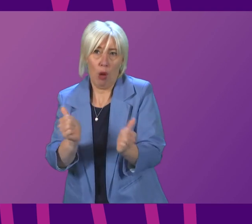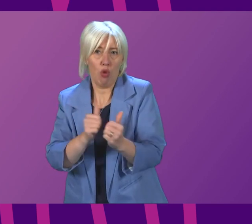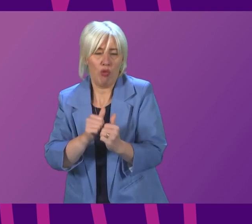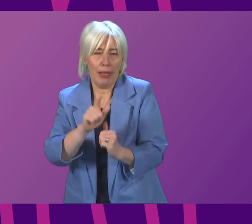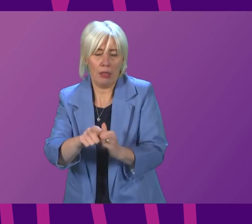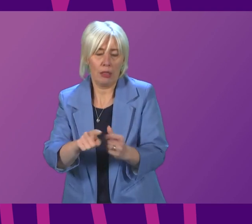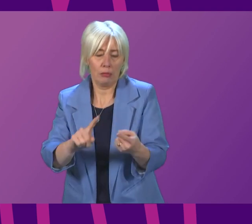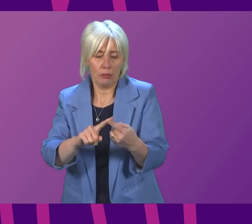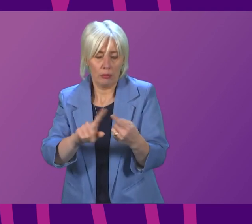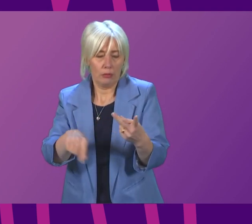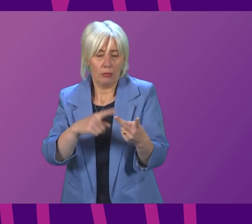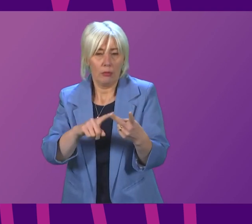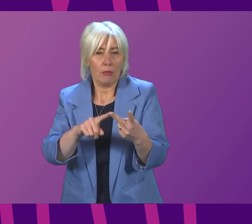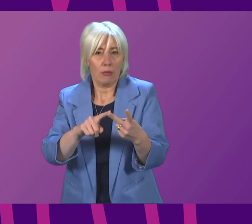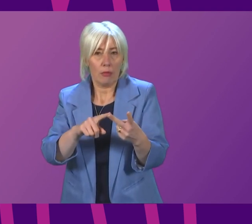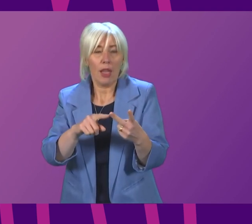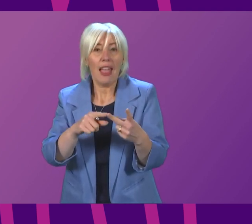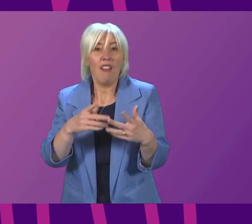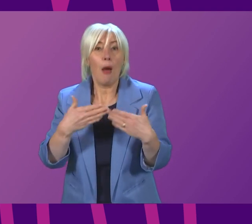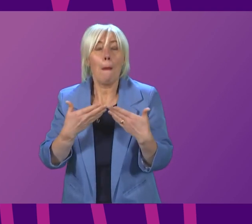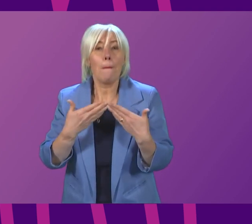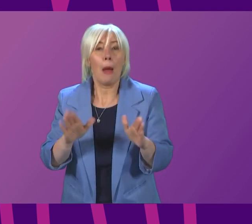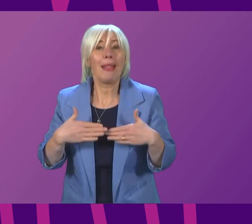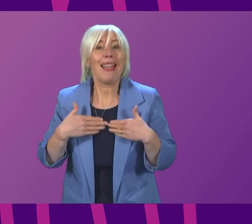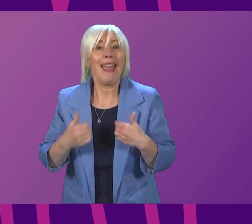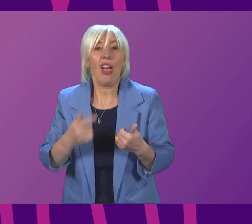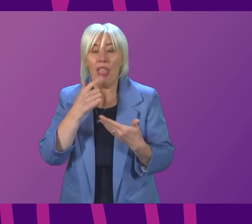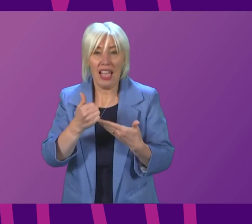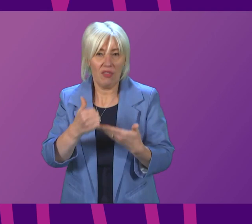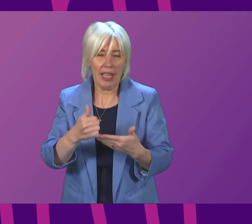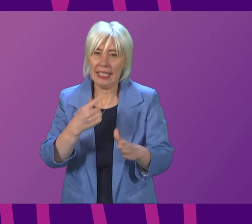The second contingency is that, if public health advice says that it is not safe for